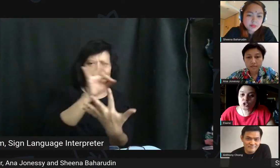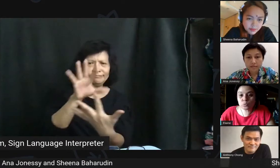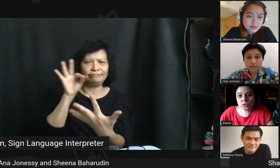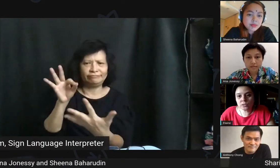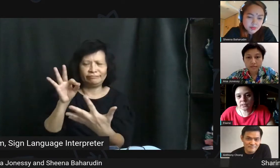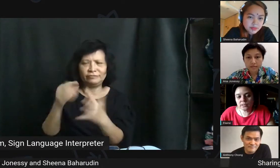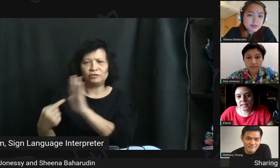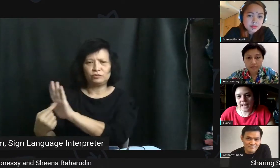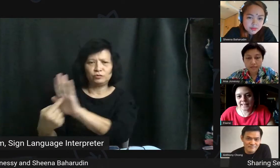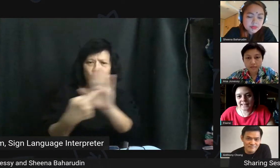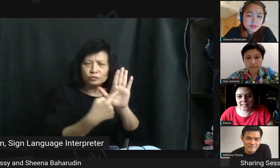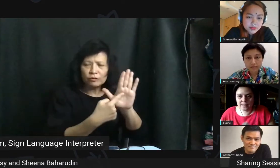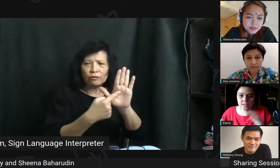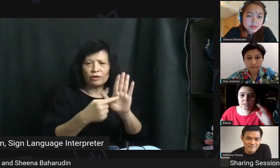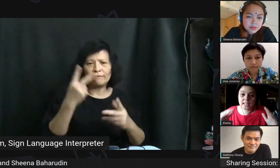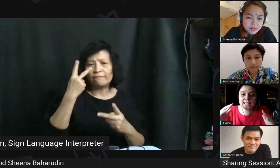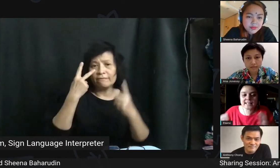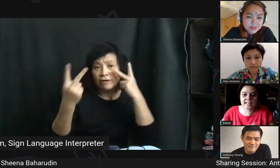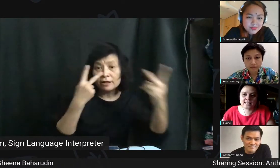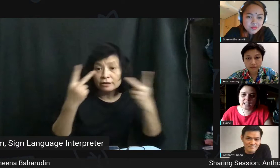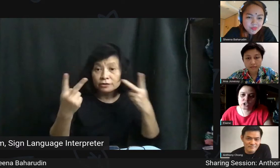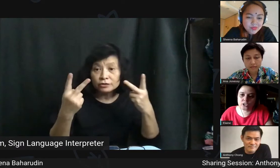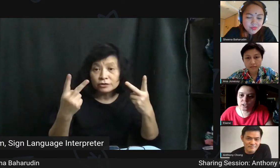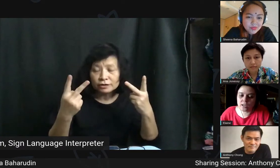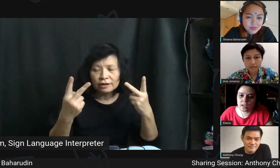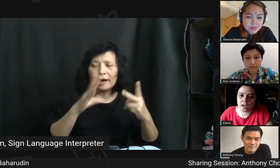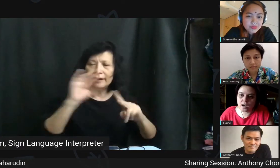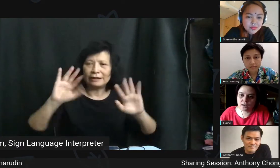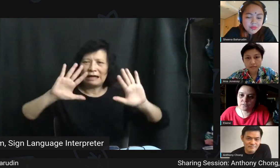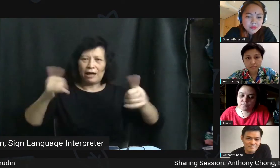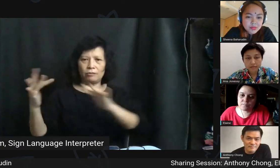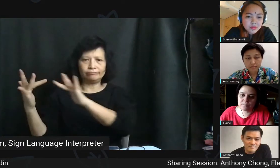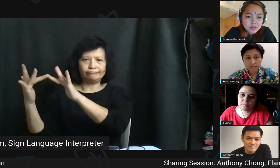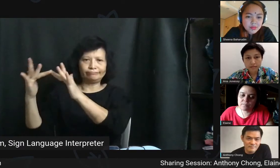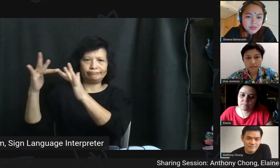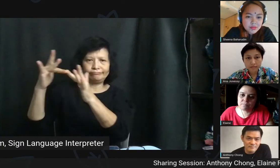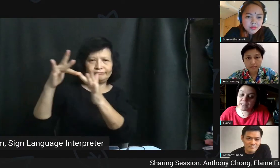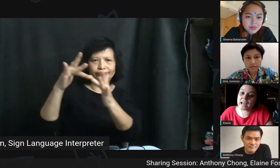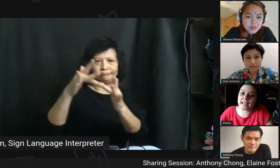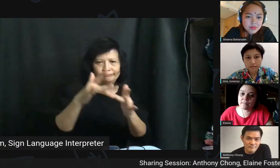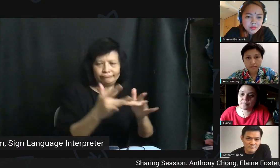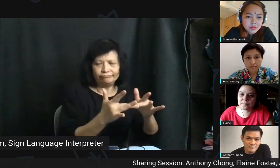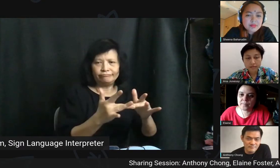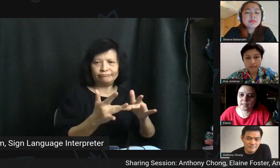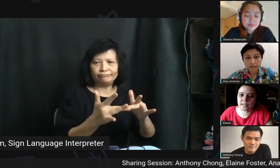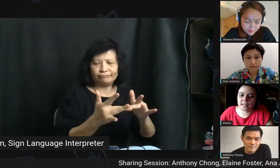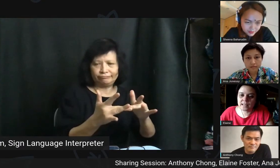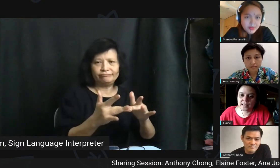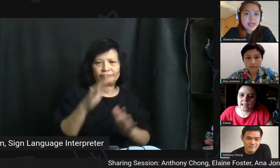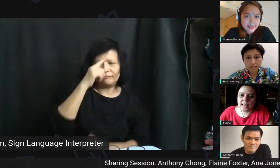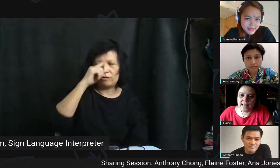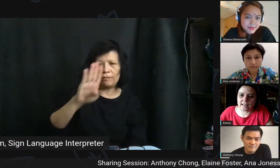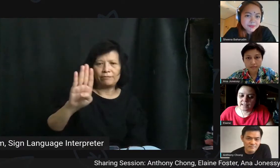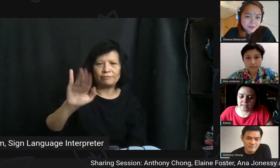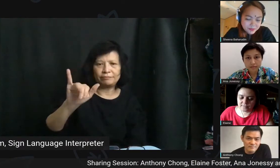the visual and the connected nature of BIM. Yes.